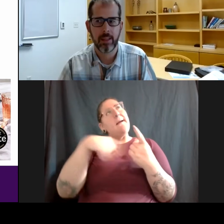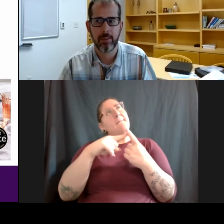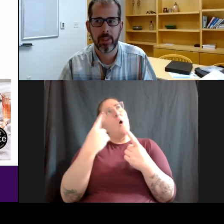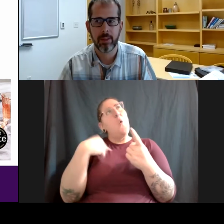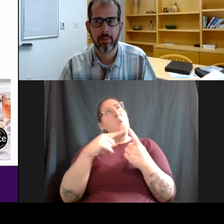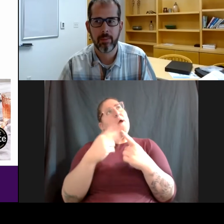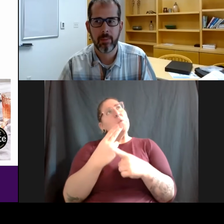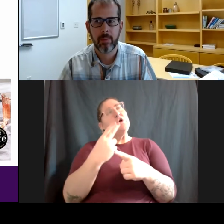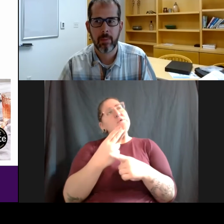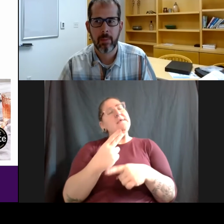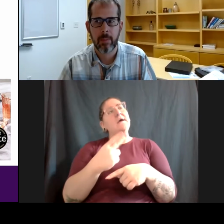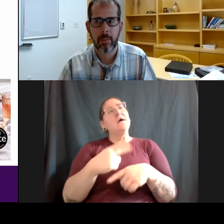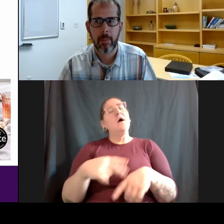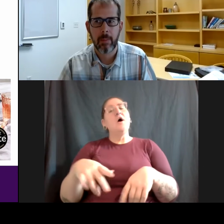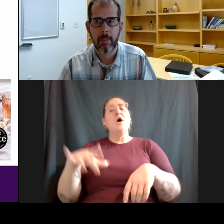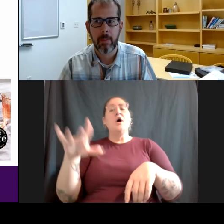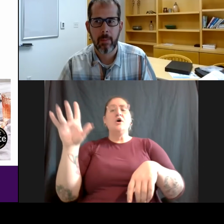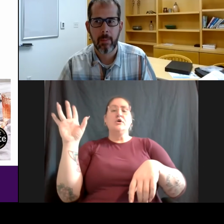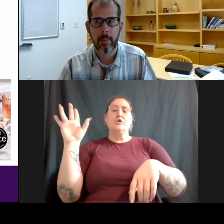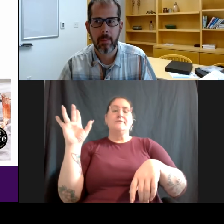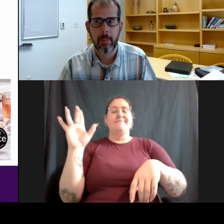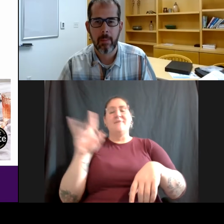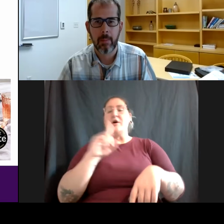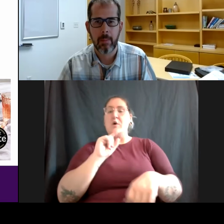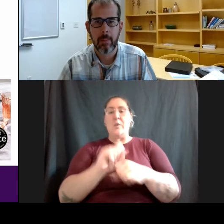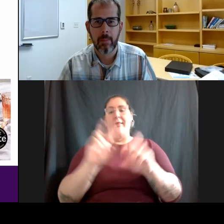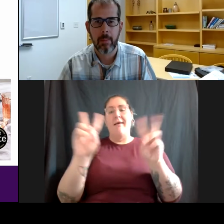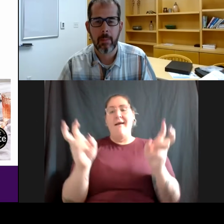assessments? >> Henny: So, you mean in an online learning